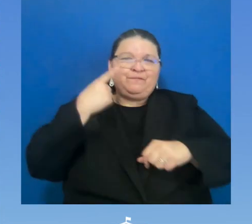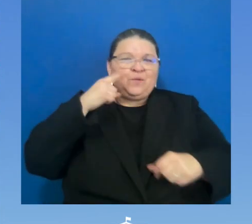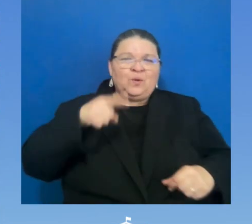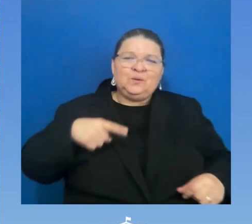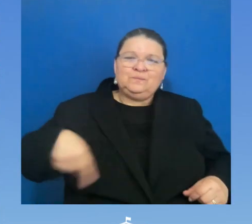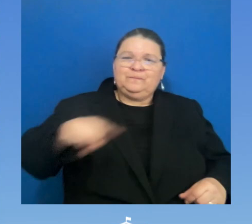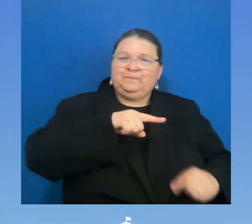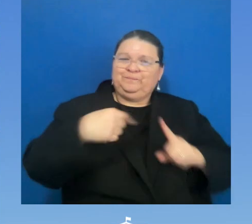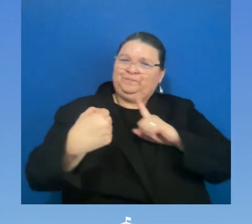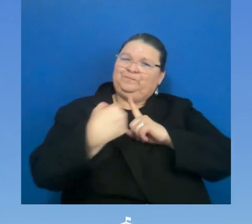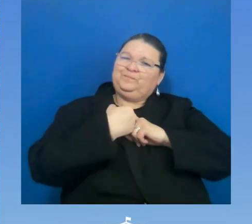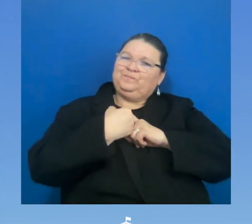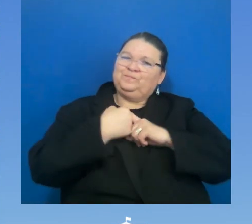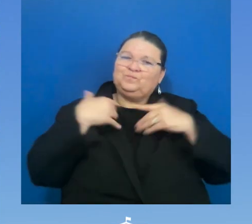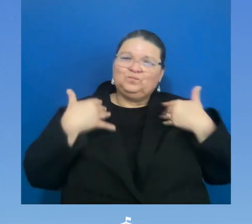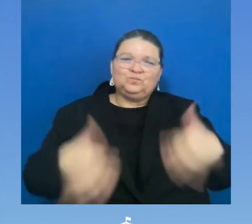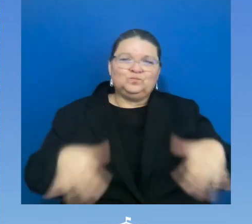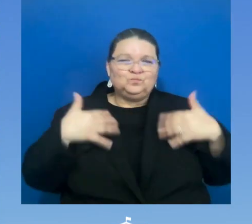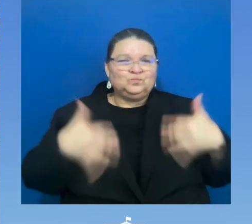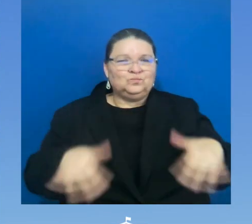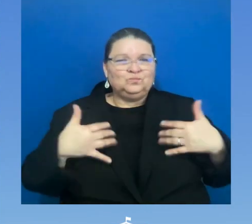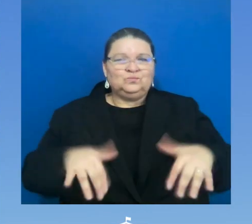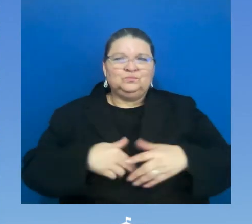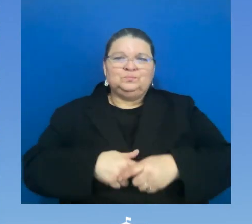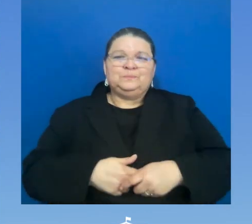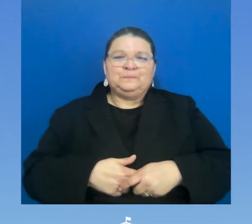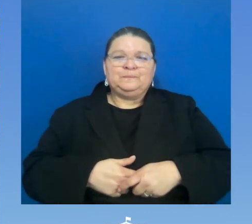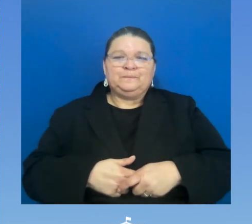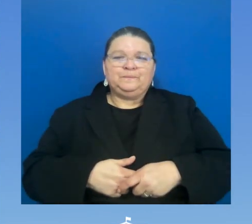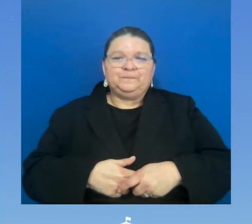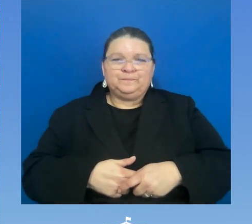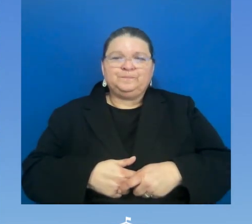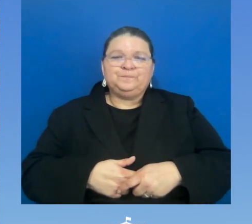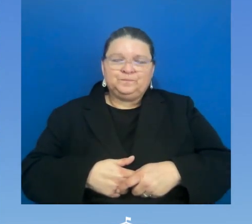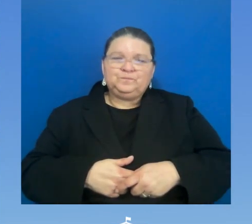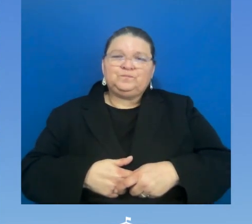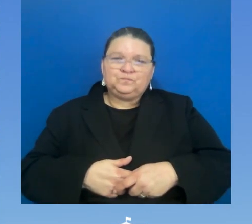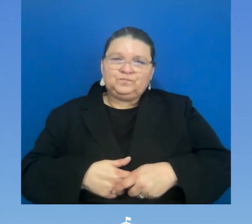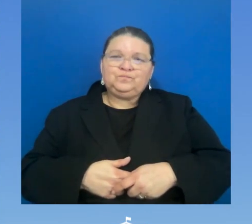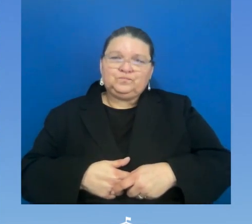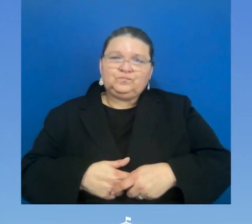It is -- if we see it for what we should, which is that it's -- it's really a fight for something,